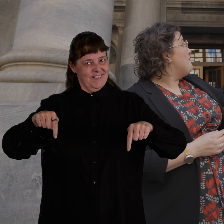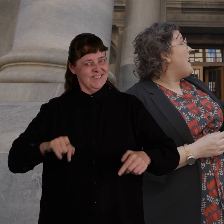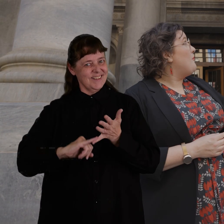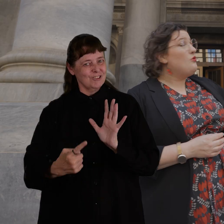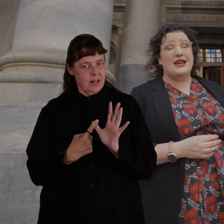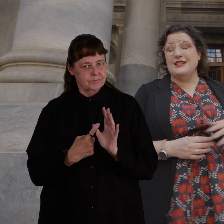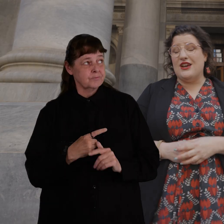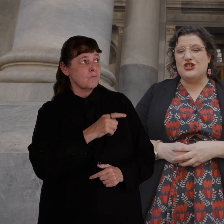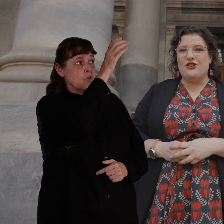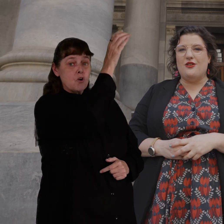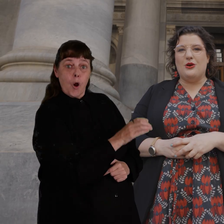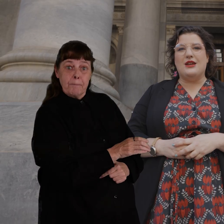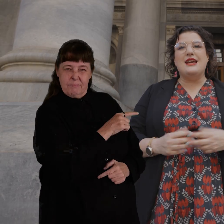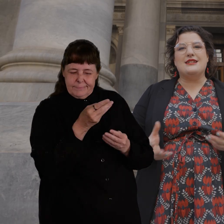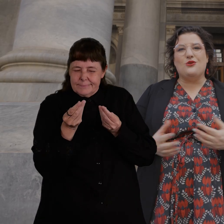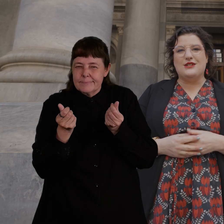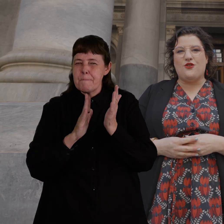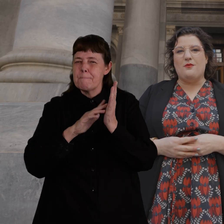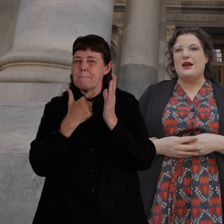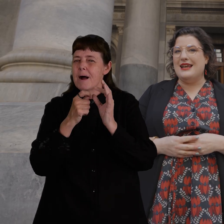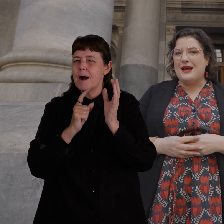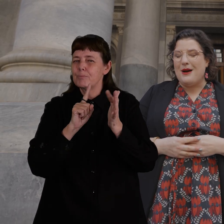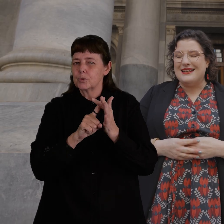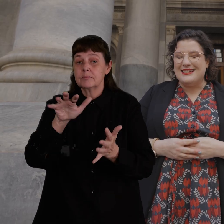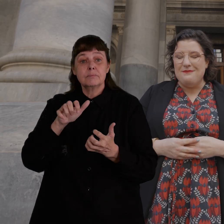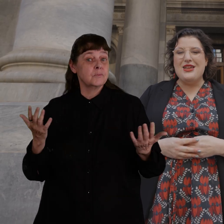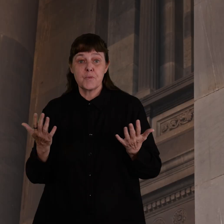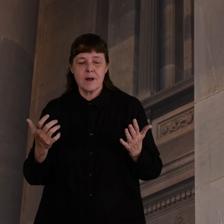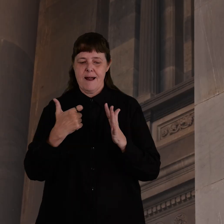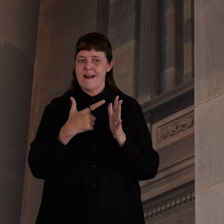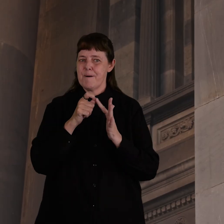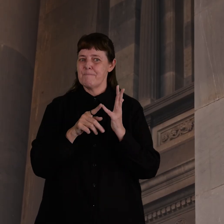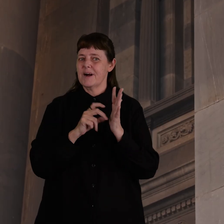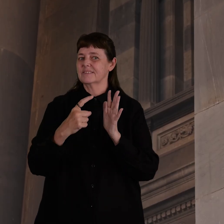The marble that is featured on the building is sourced from near Kapunda, and the granite that